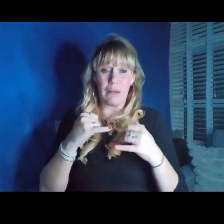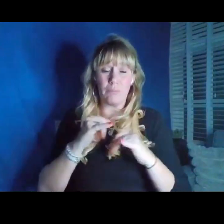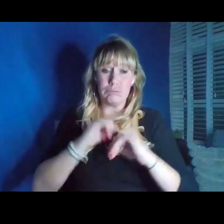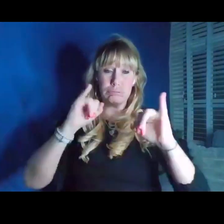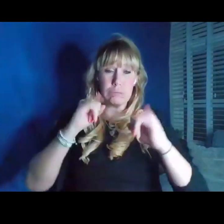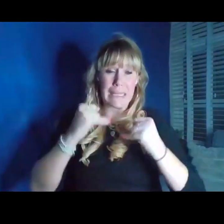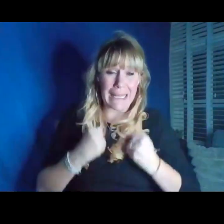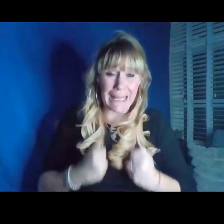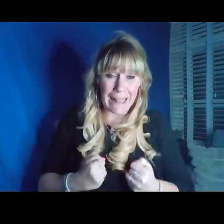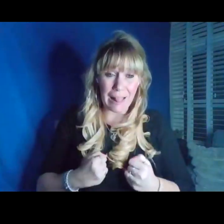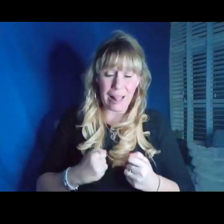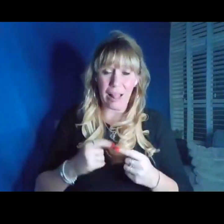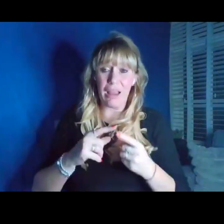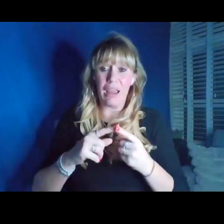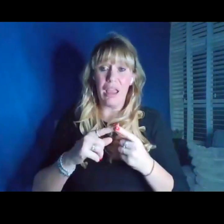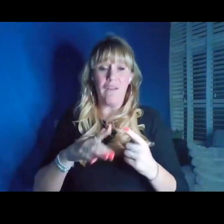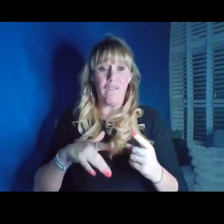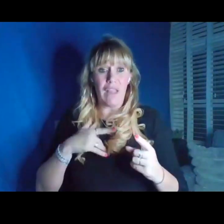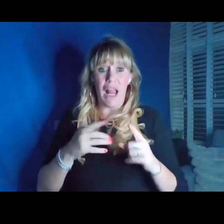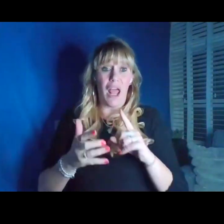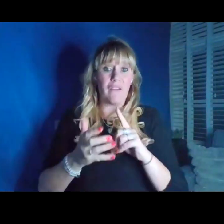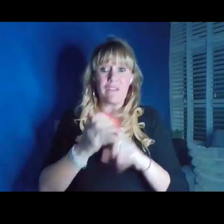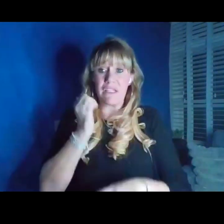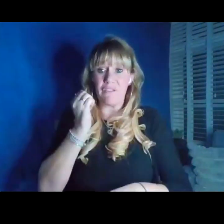and I feel I have survived by the love of my dear friends